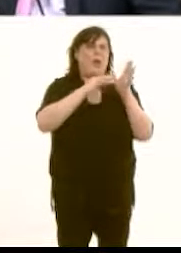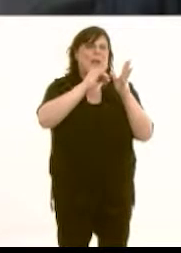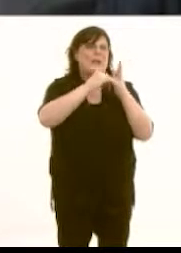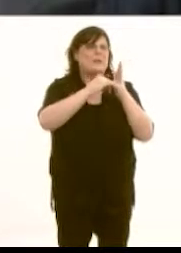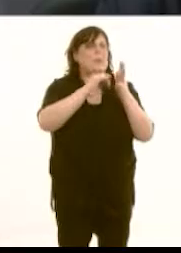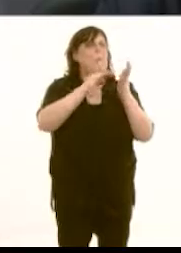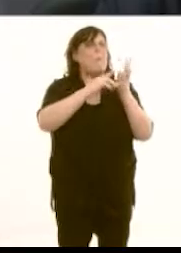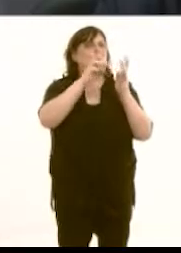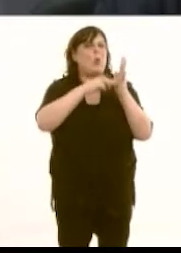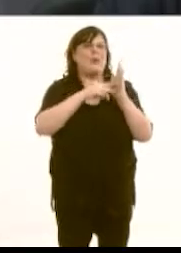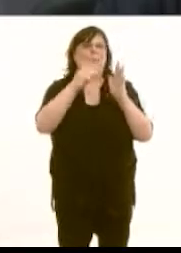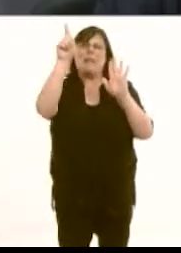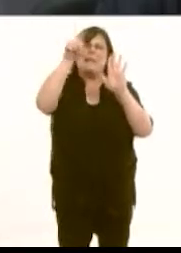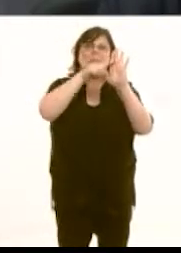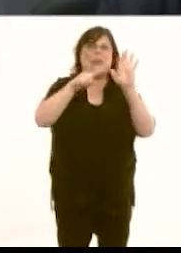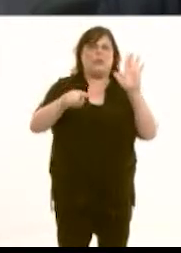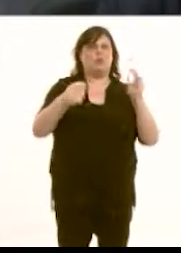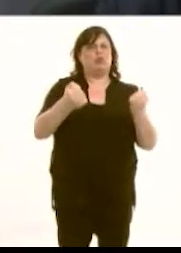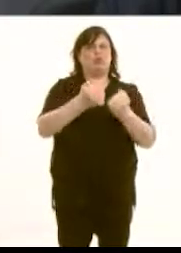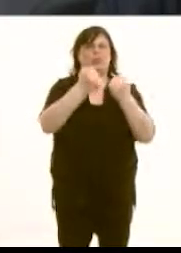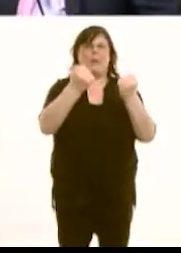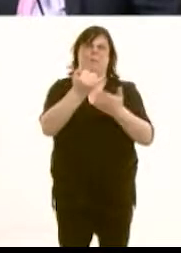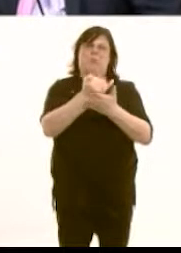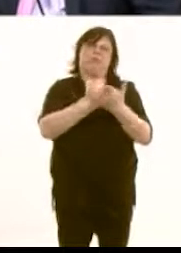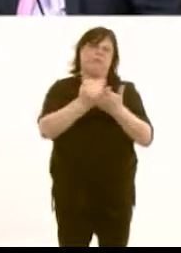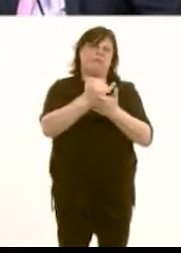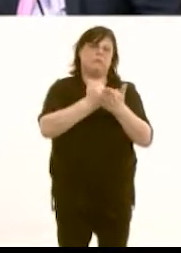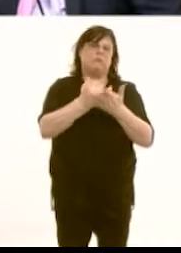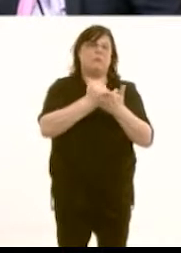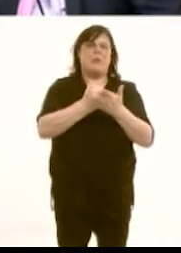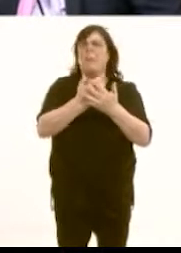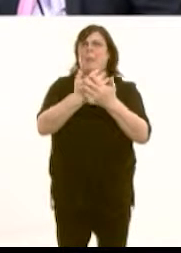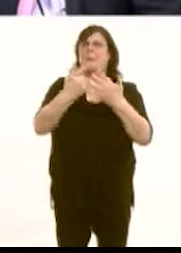There have been many occasions, and Iím sure Members will have had experience of this themselves,